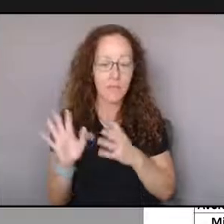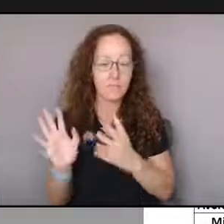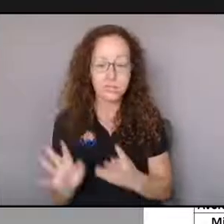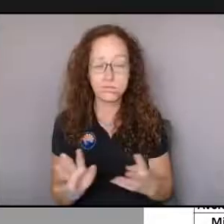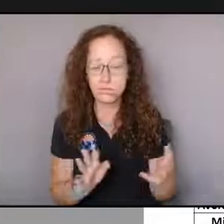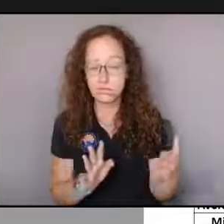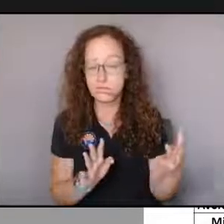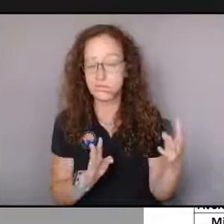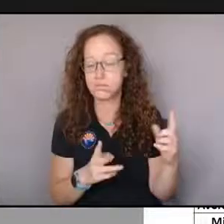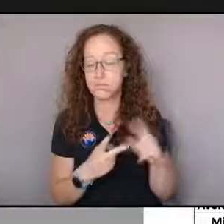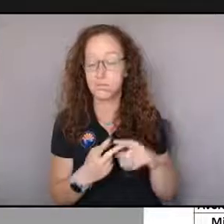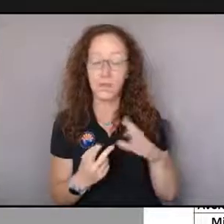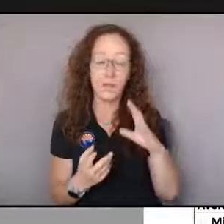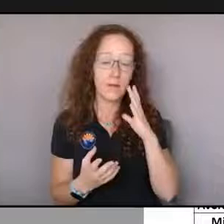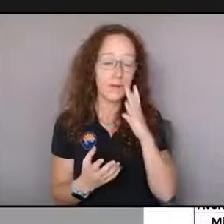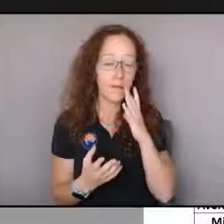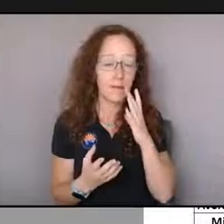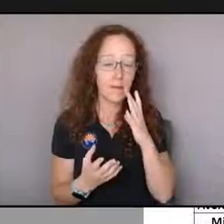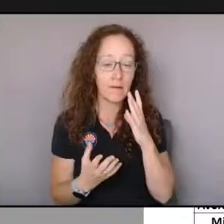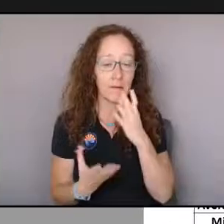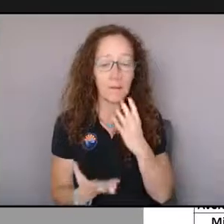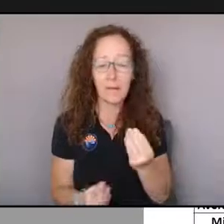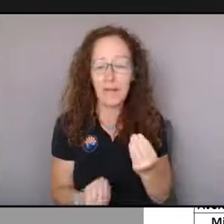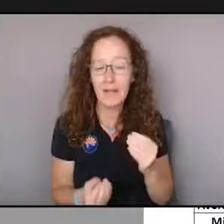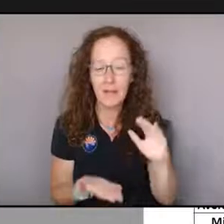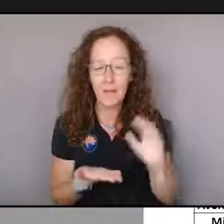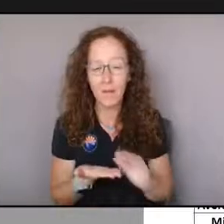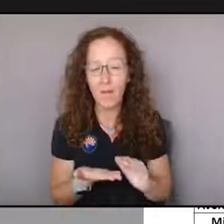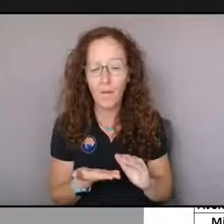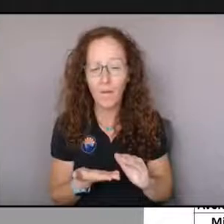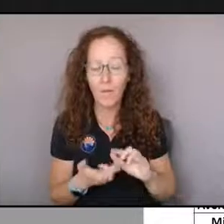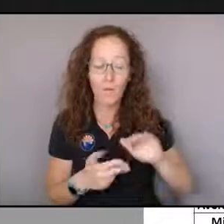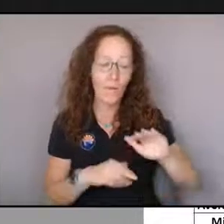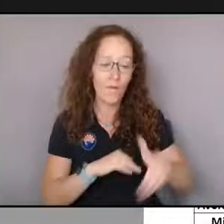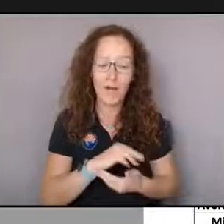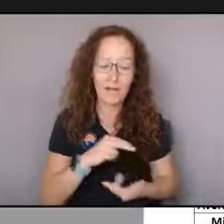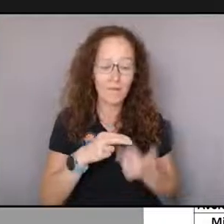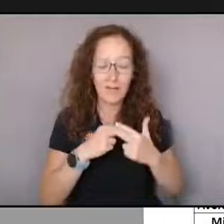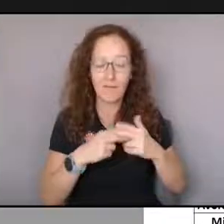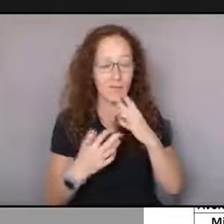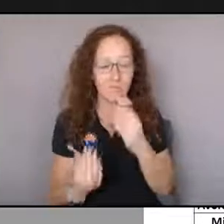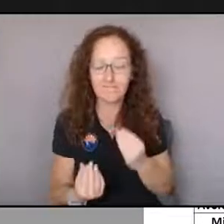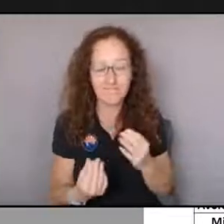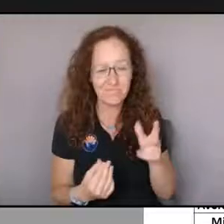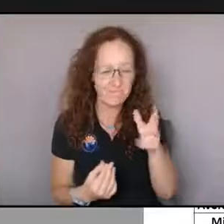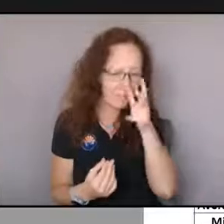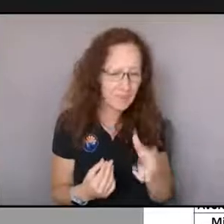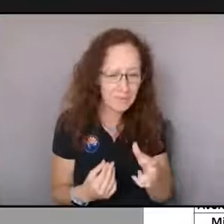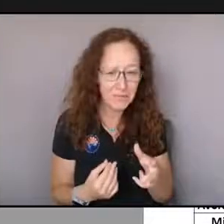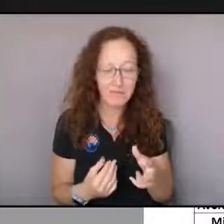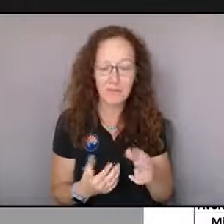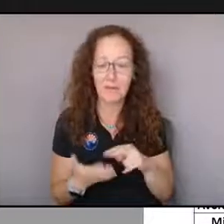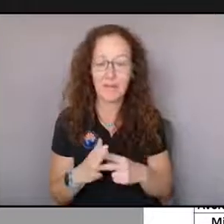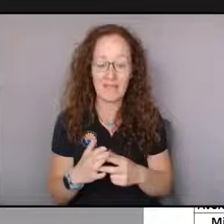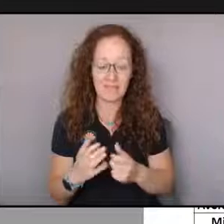HIGH WINDS, LOW HUMIDITY, POOR OVERNIGHT RECOVERY. THE FUEL BEDS ARE EXTREMELY DRY AND RECEPTIVE TO ANY